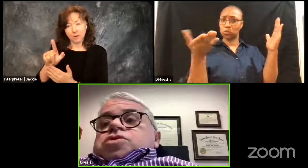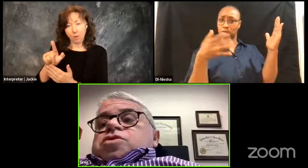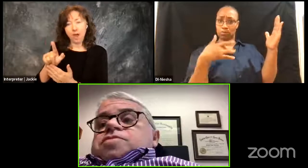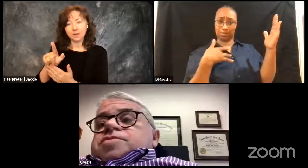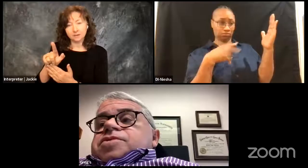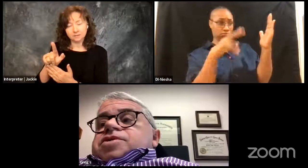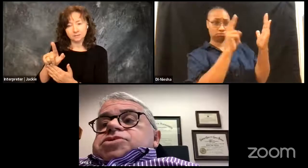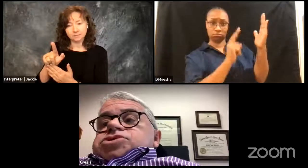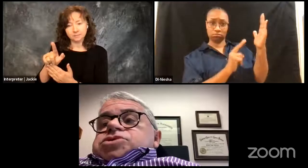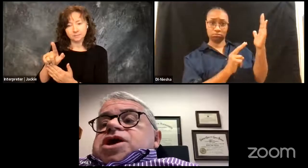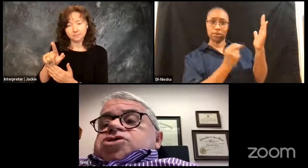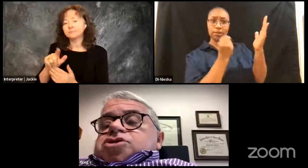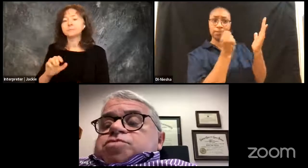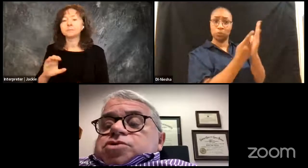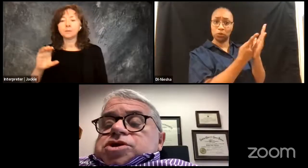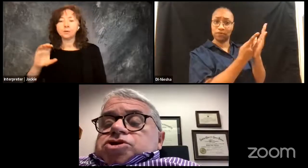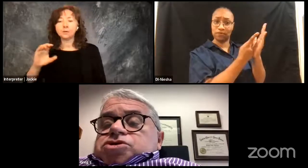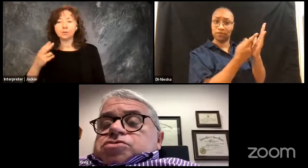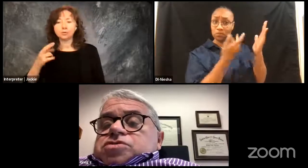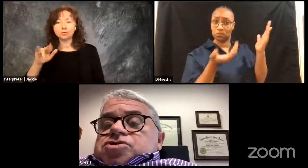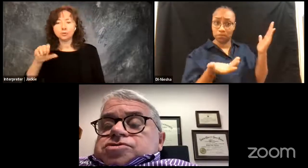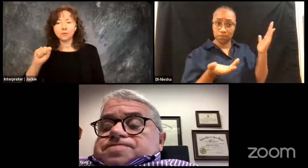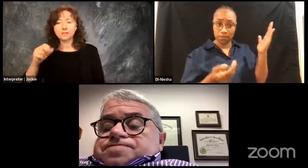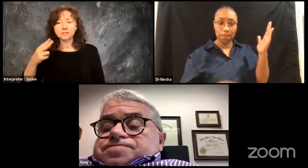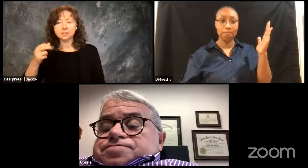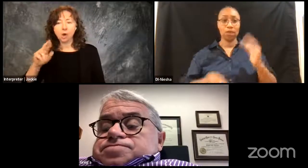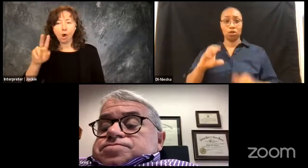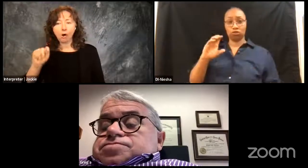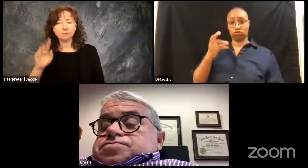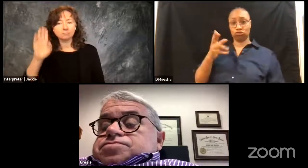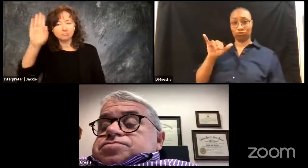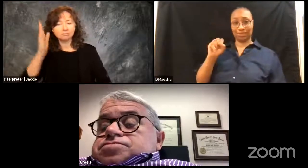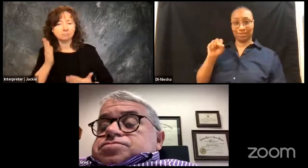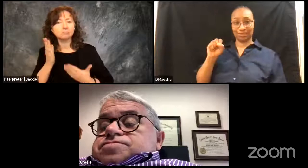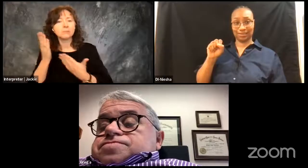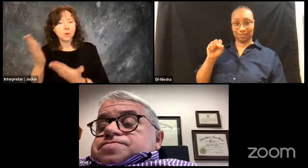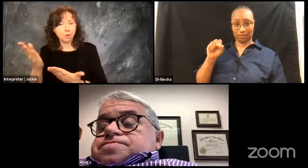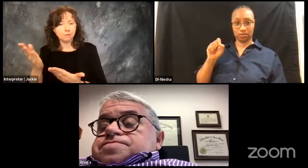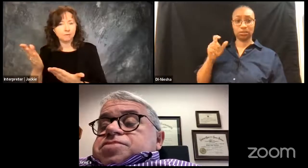of the Access Board. Yes, Chris. Motion to accept.